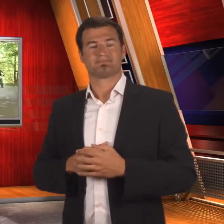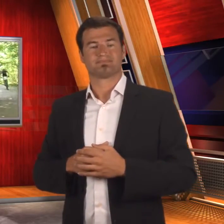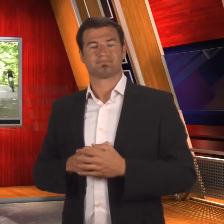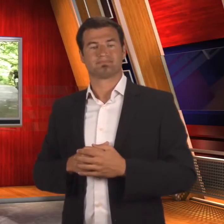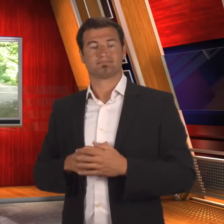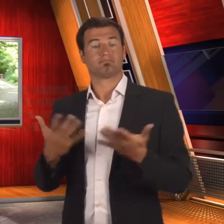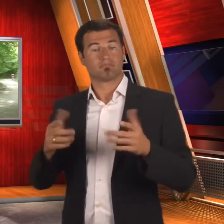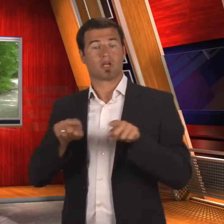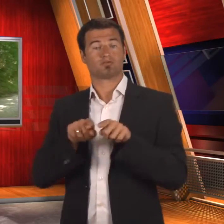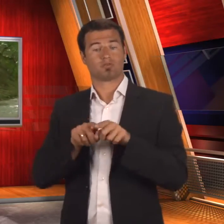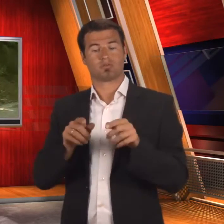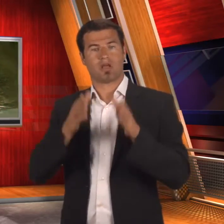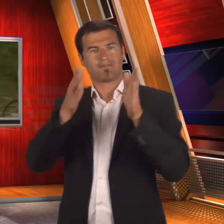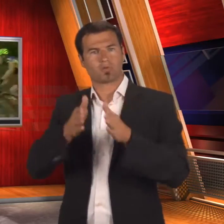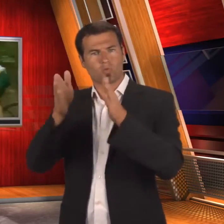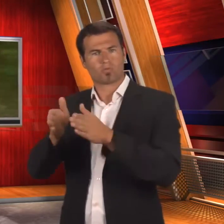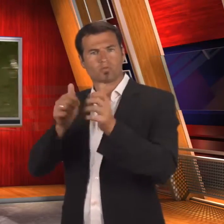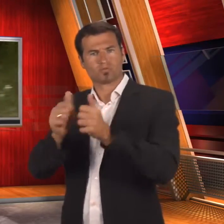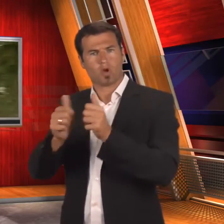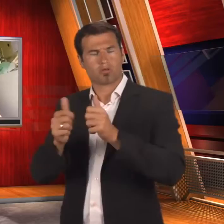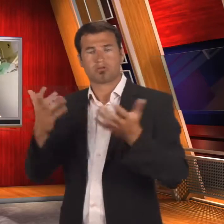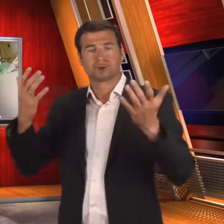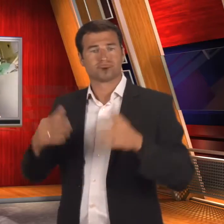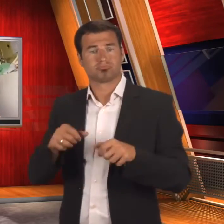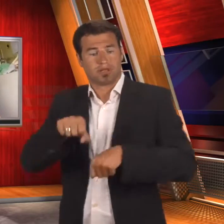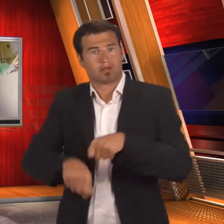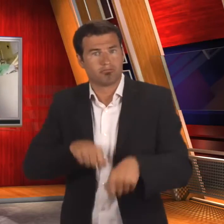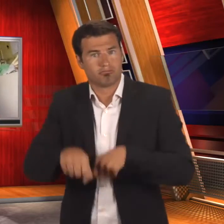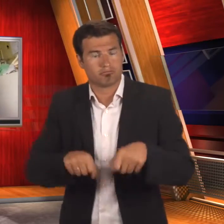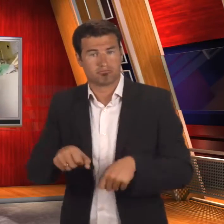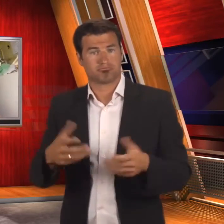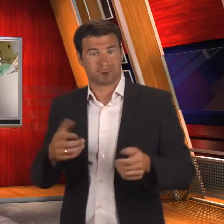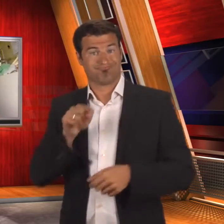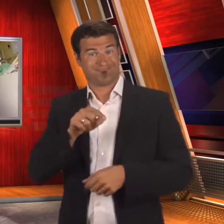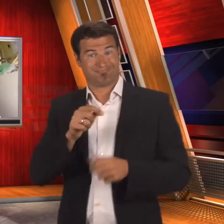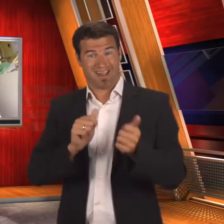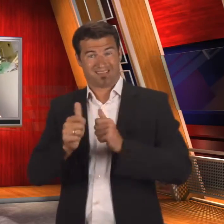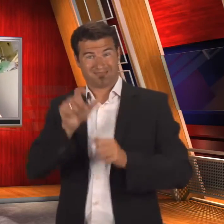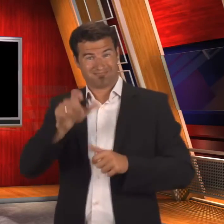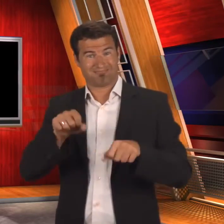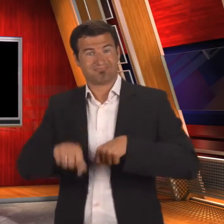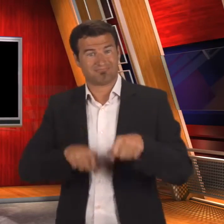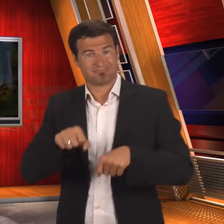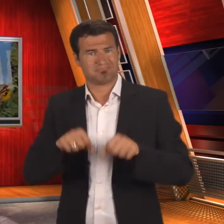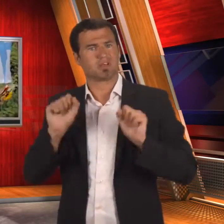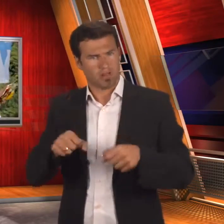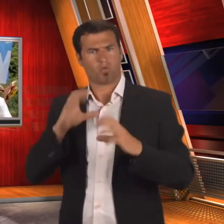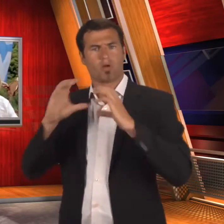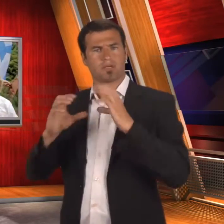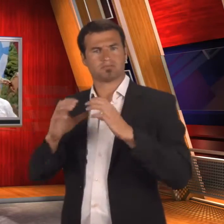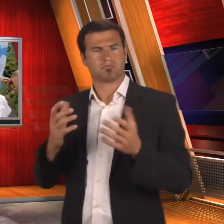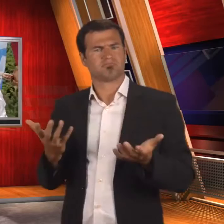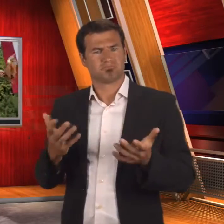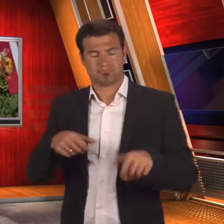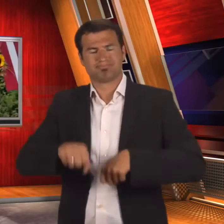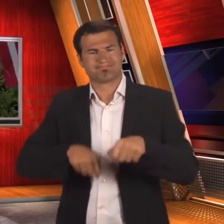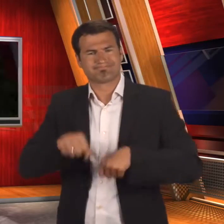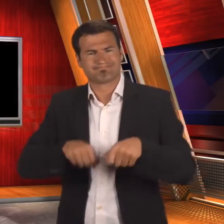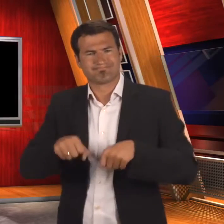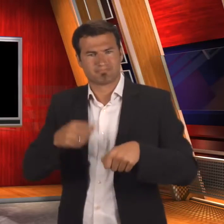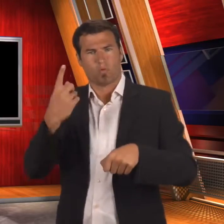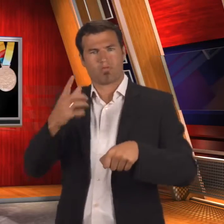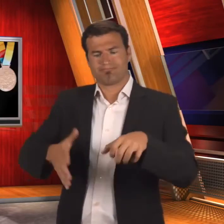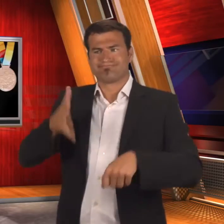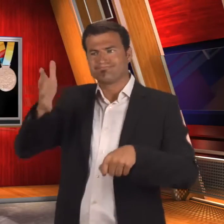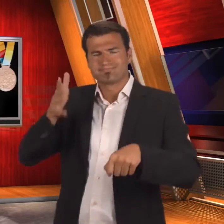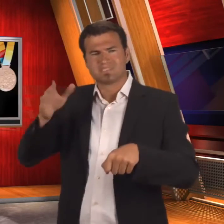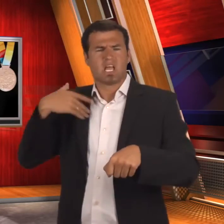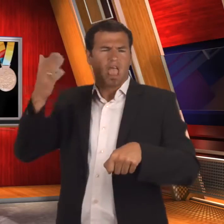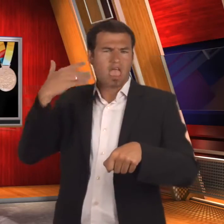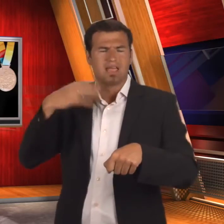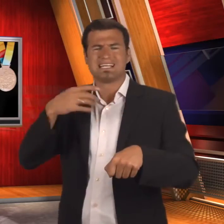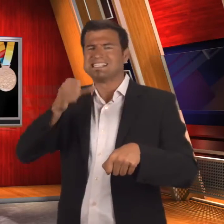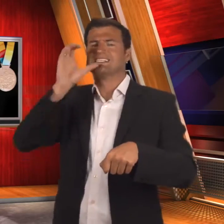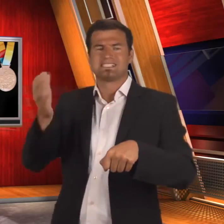Even in individual sports like cycling, however, athletes